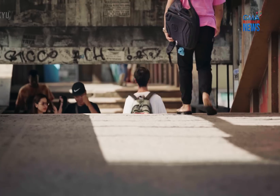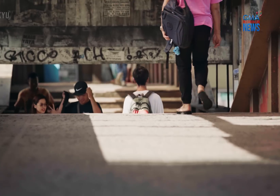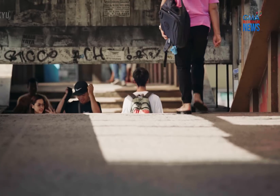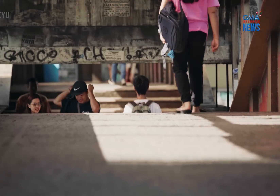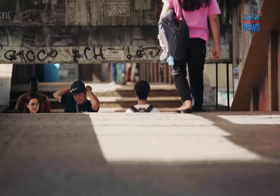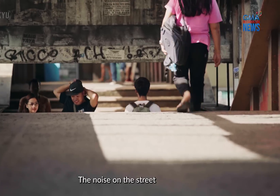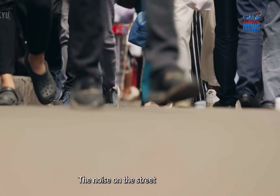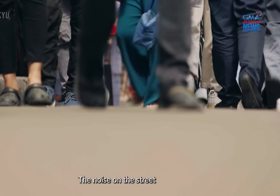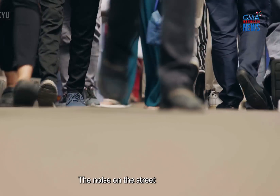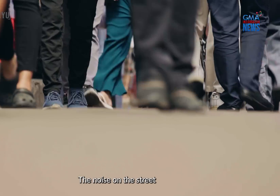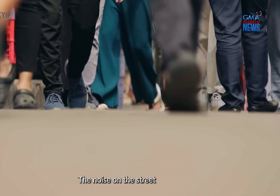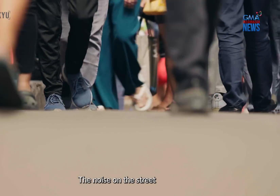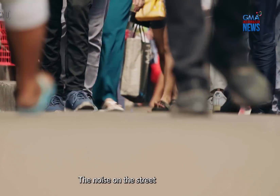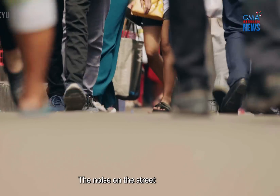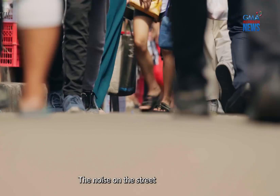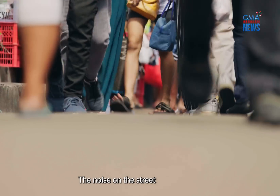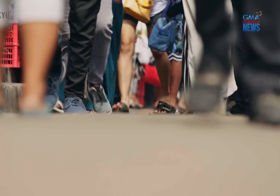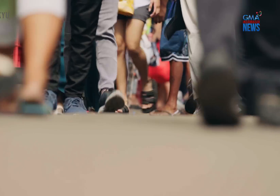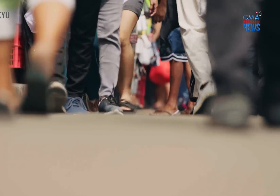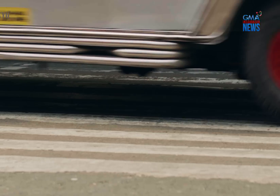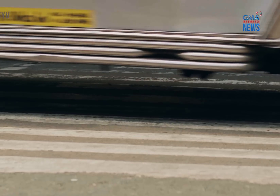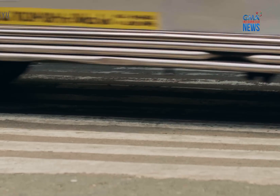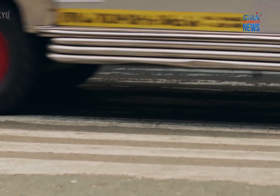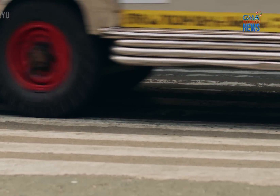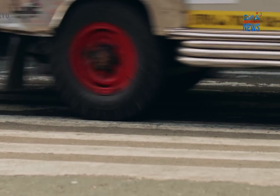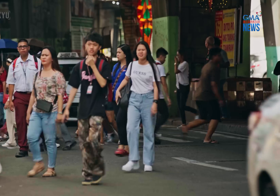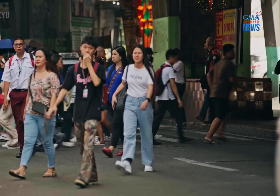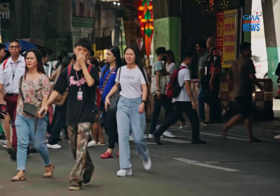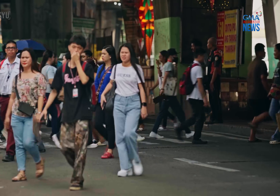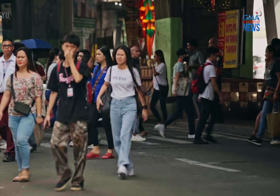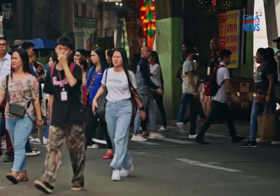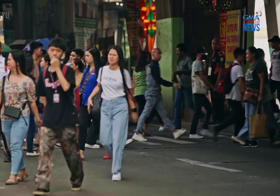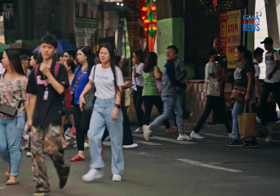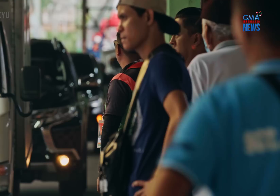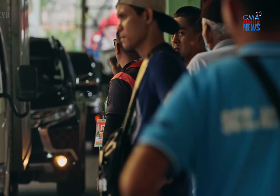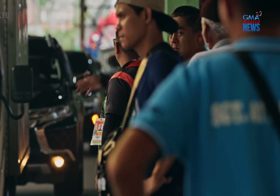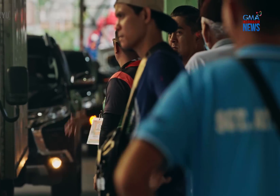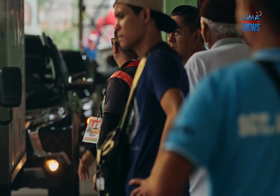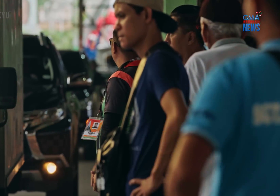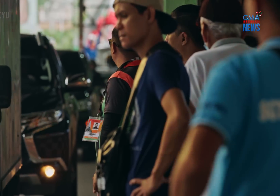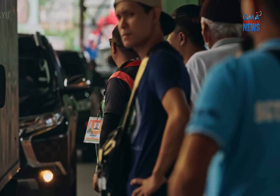Not all information reaches us through our sight. Some we learn through our hearing.